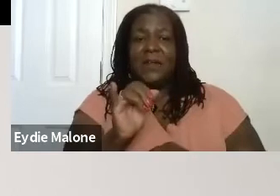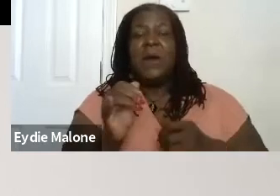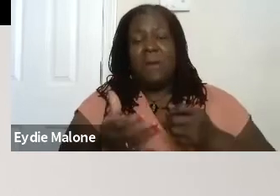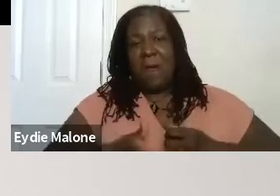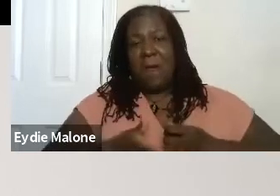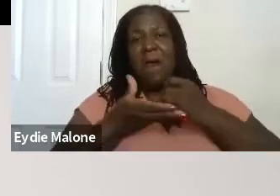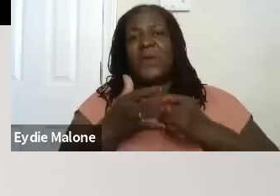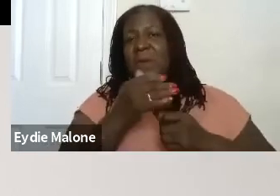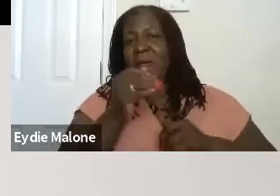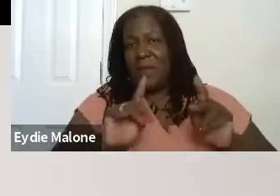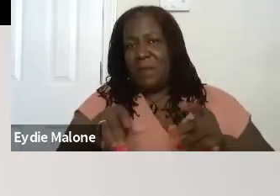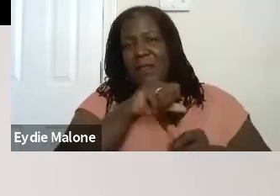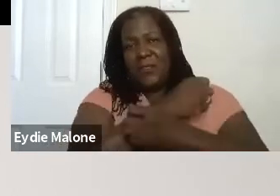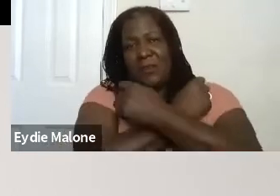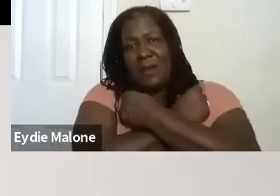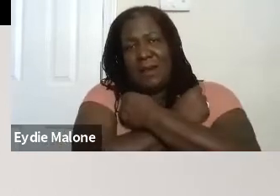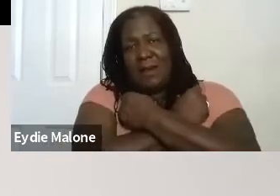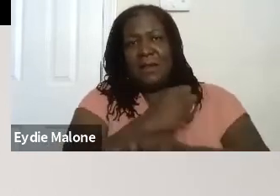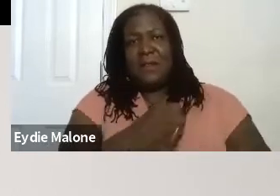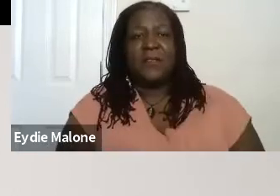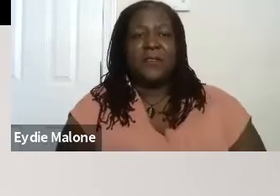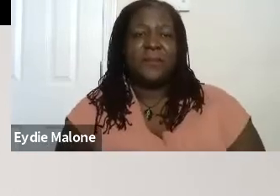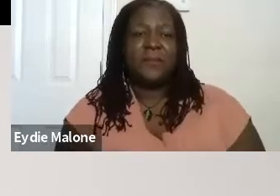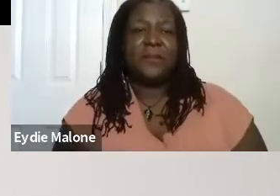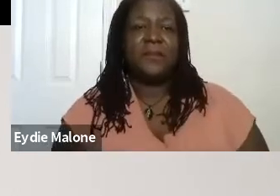you love. I think you might be interested in seeing